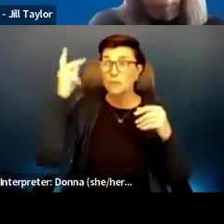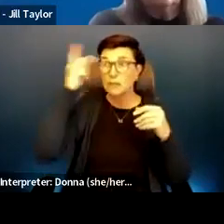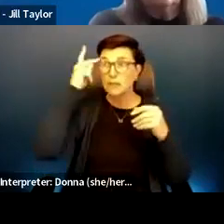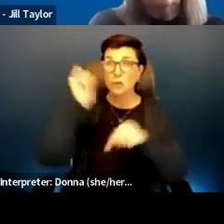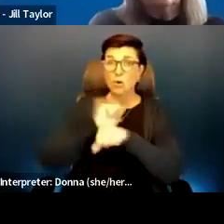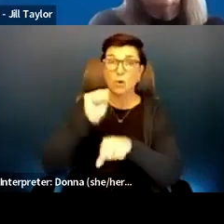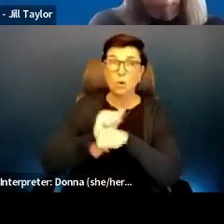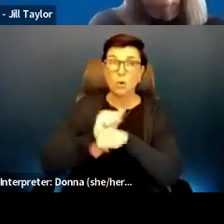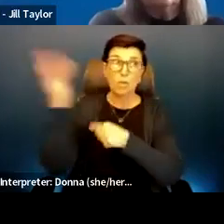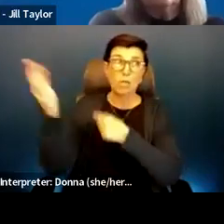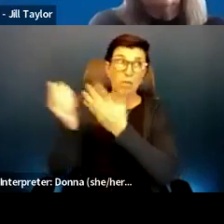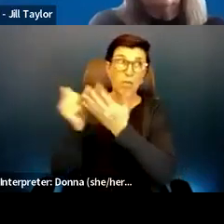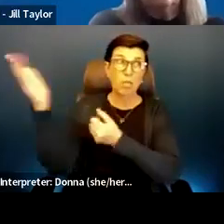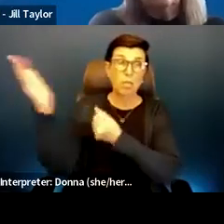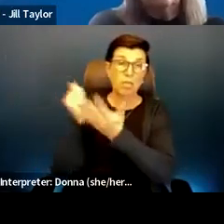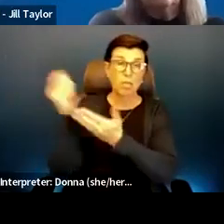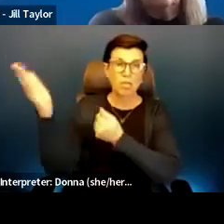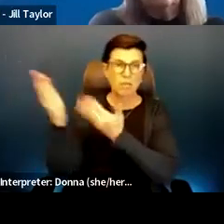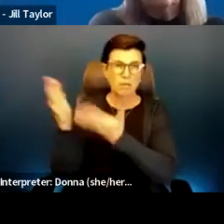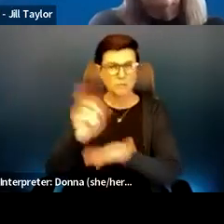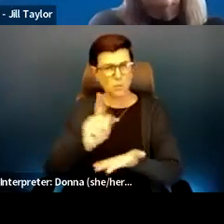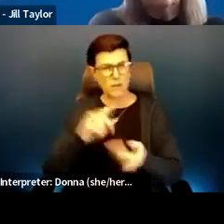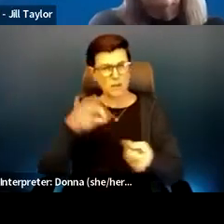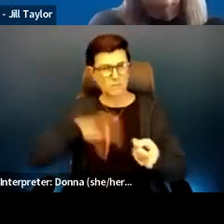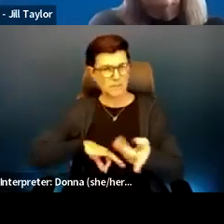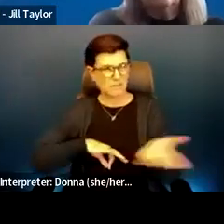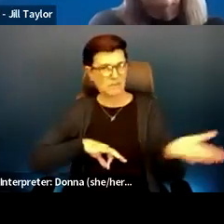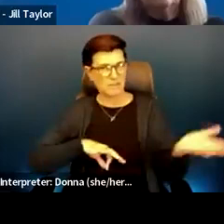you know, benefiting the public's health. Thank you.